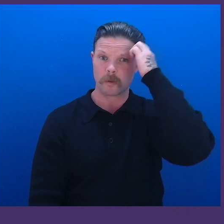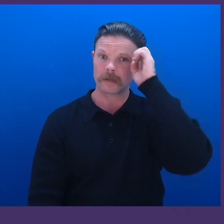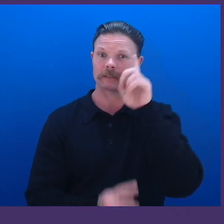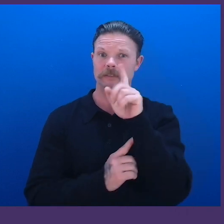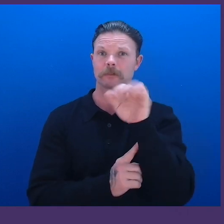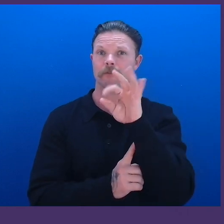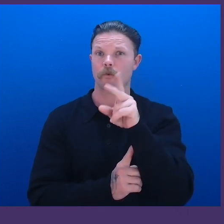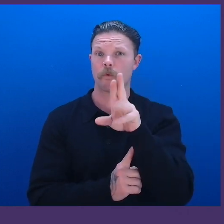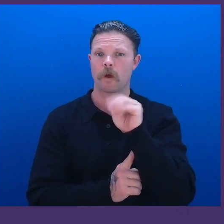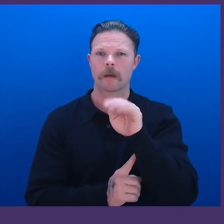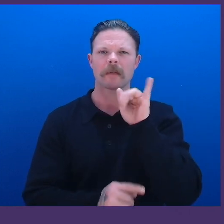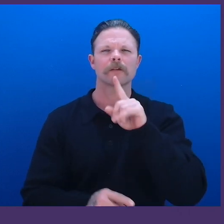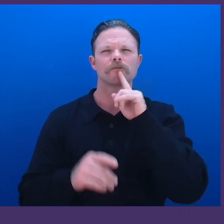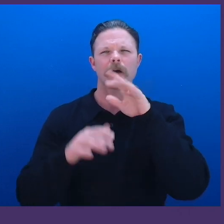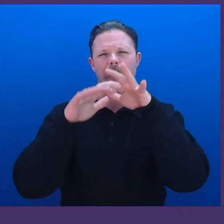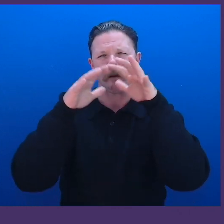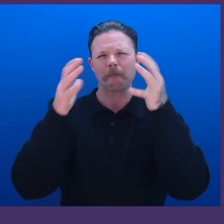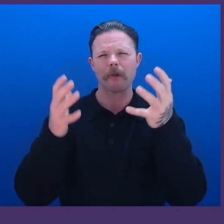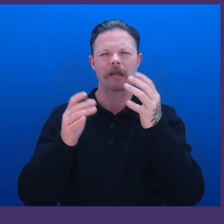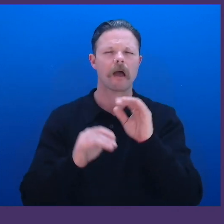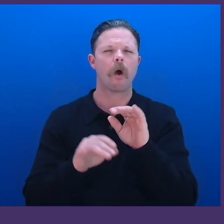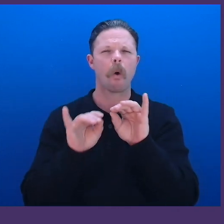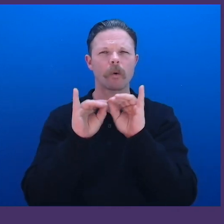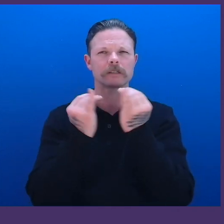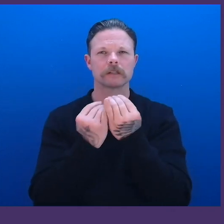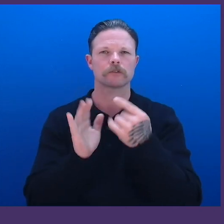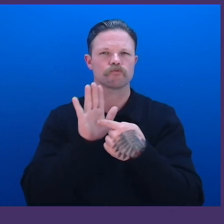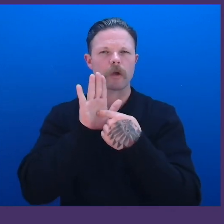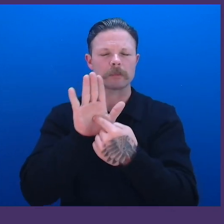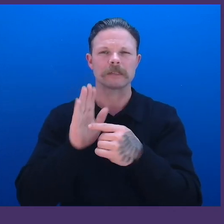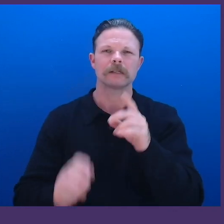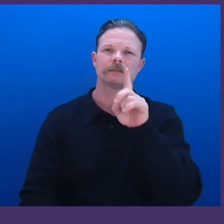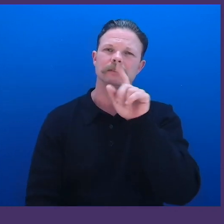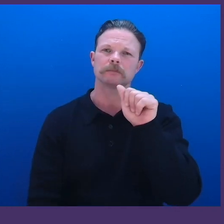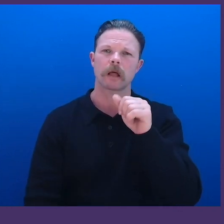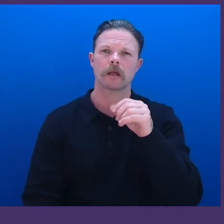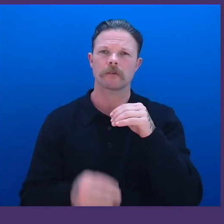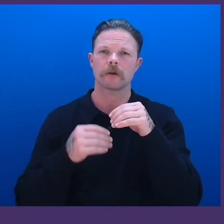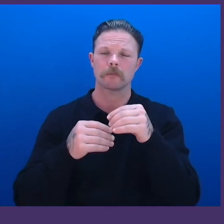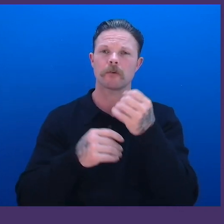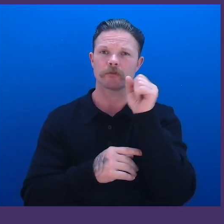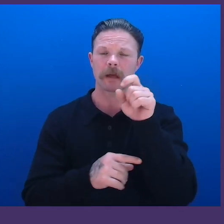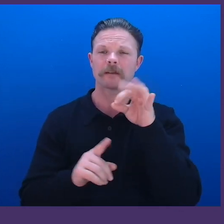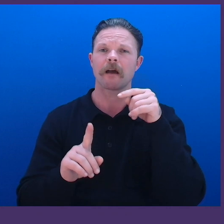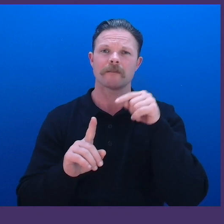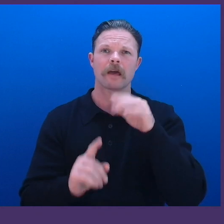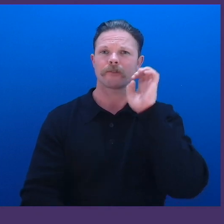that represents the disability movement at the European level.